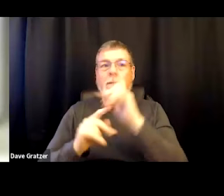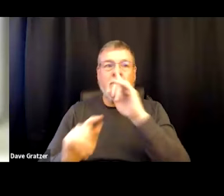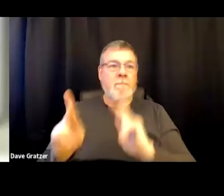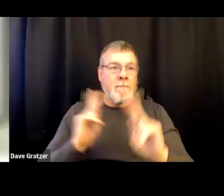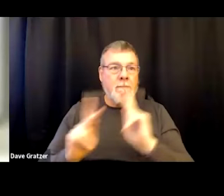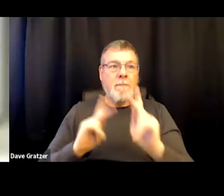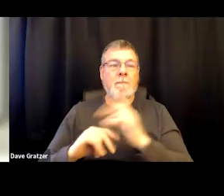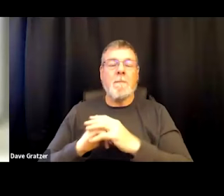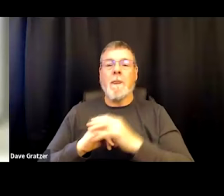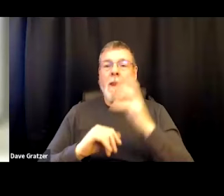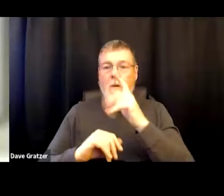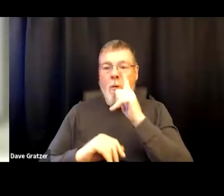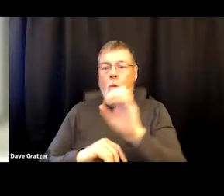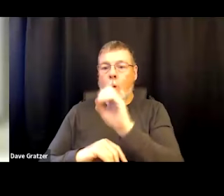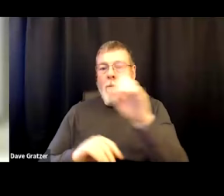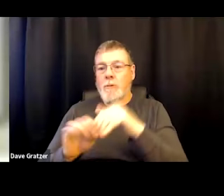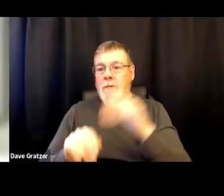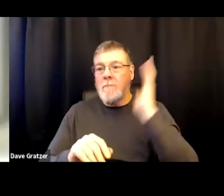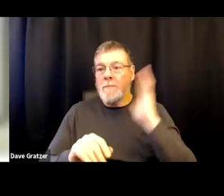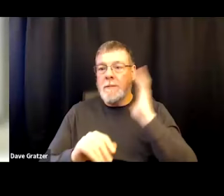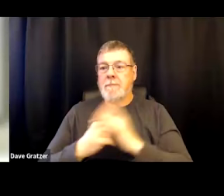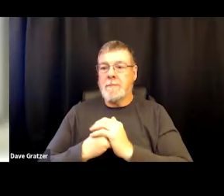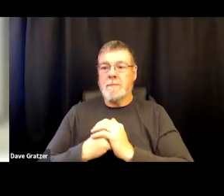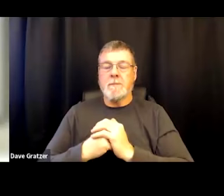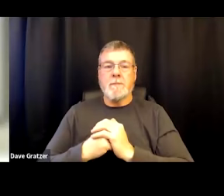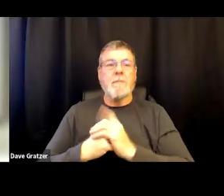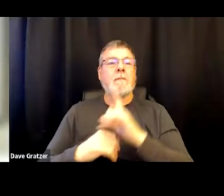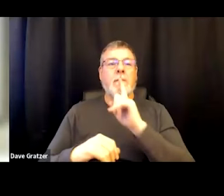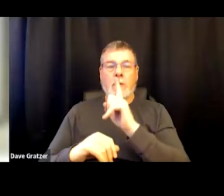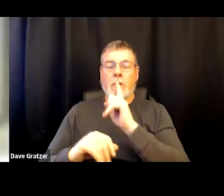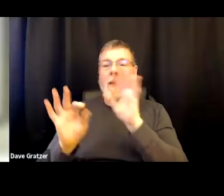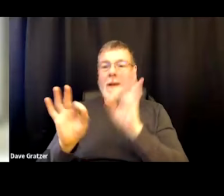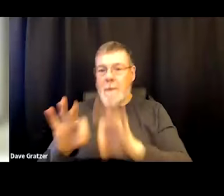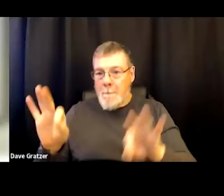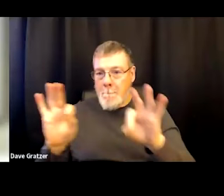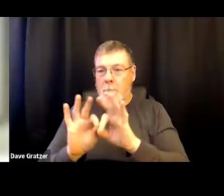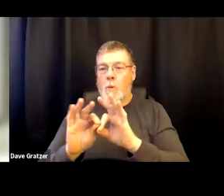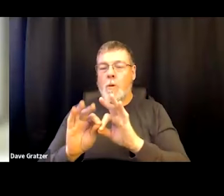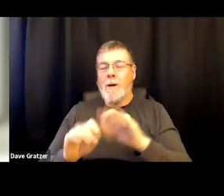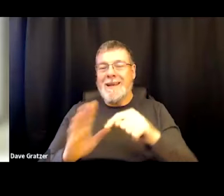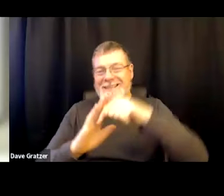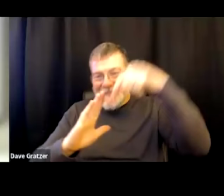who have overdosed in the past, really important to provide intensive case management services